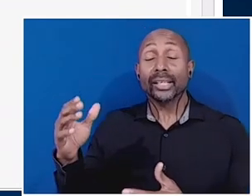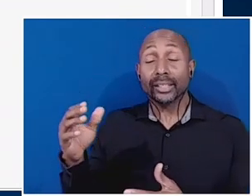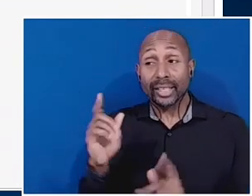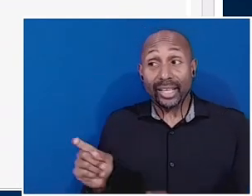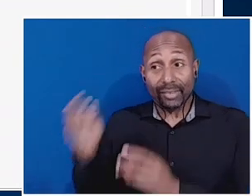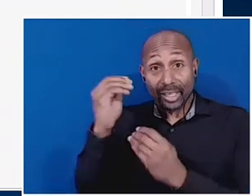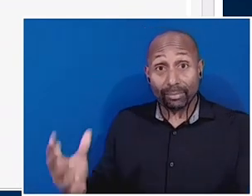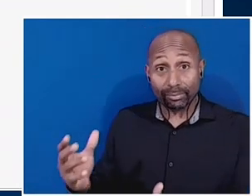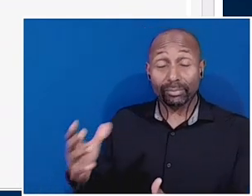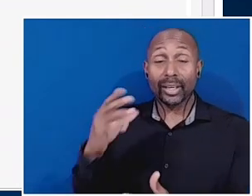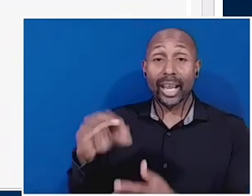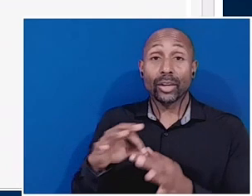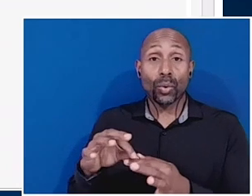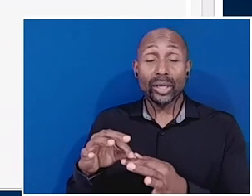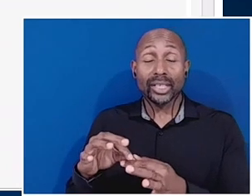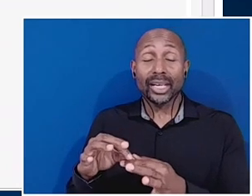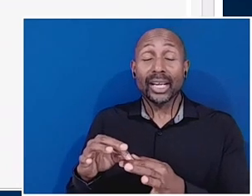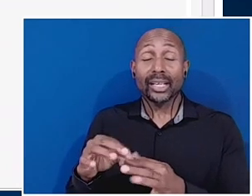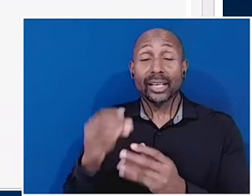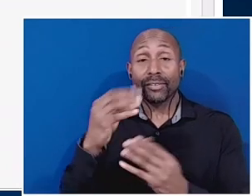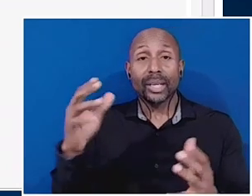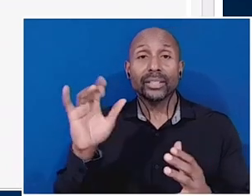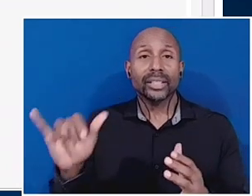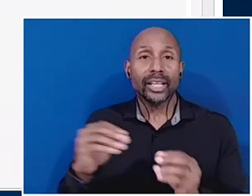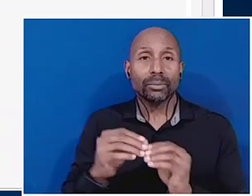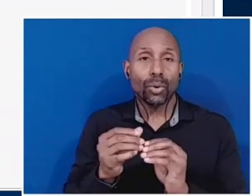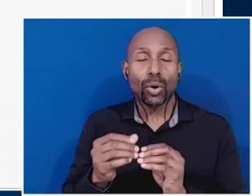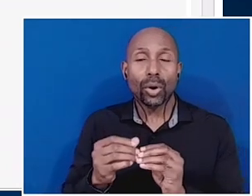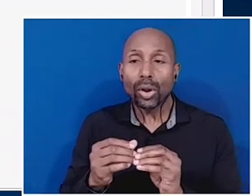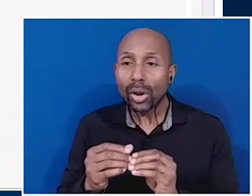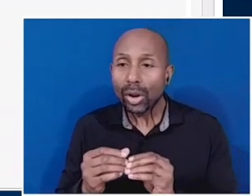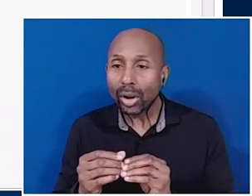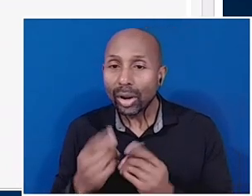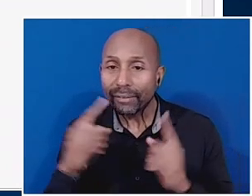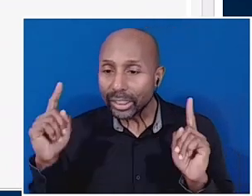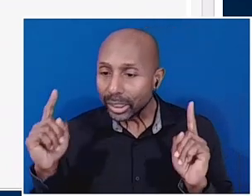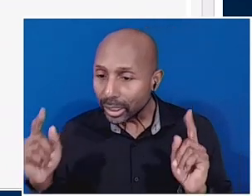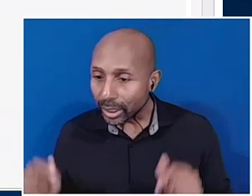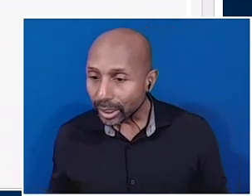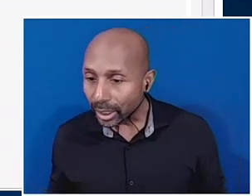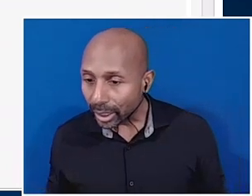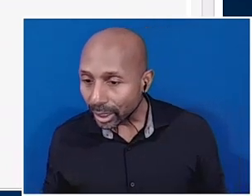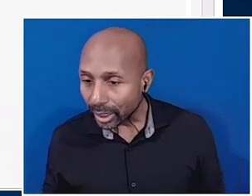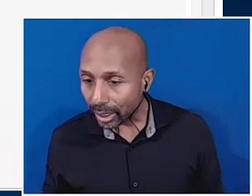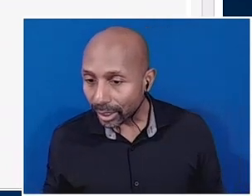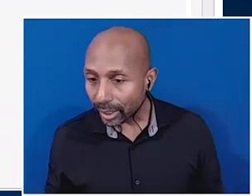Thanks, Jamie. Alright, seeing no other hands for section